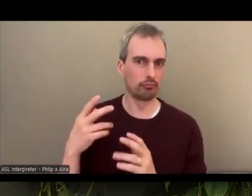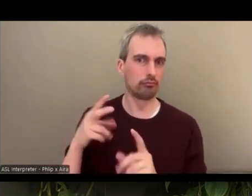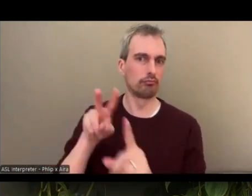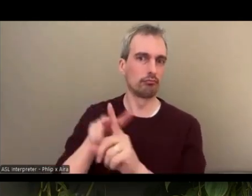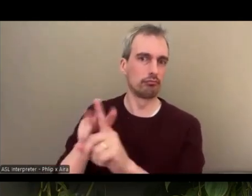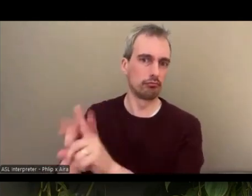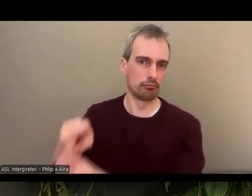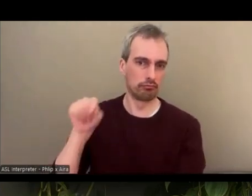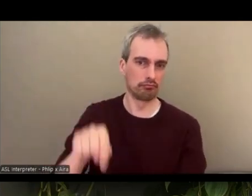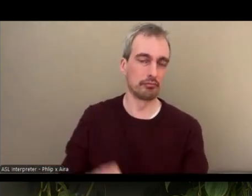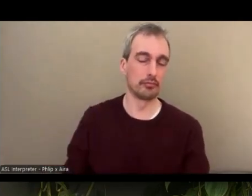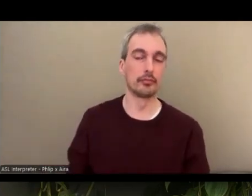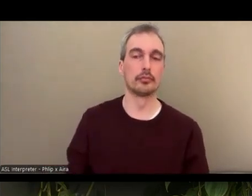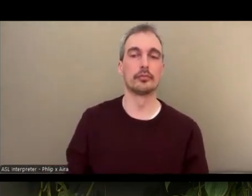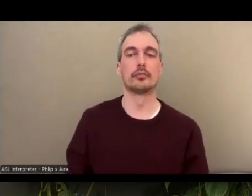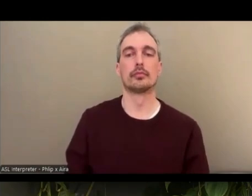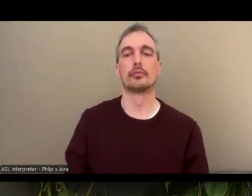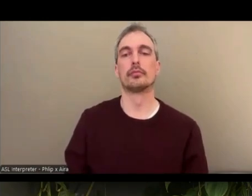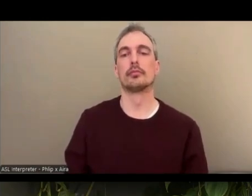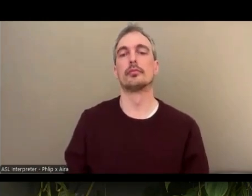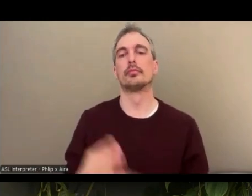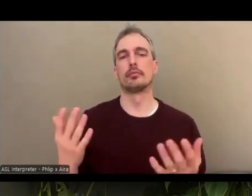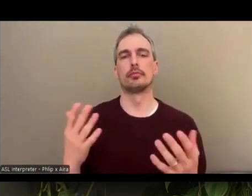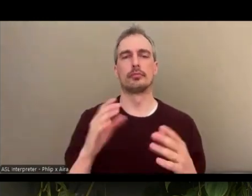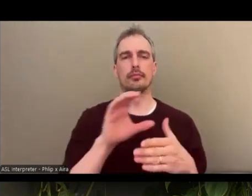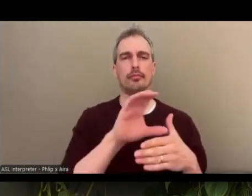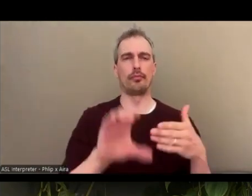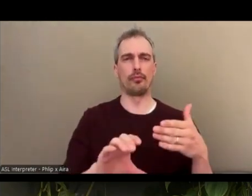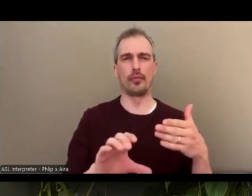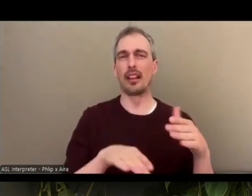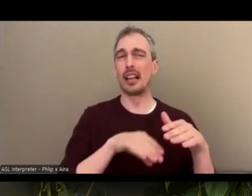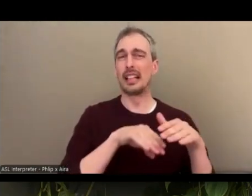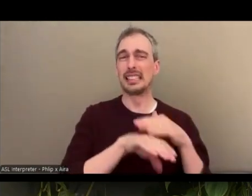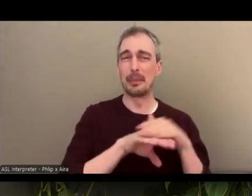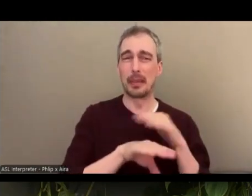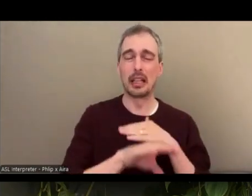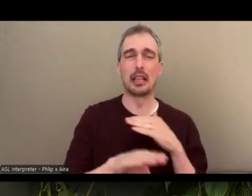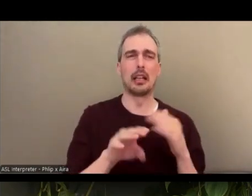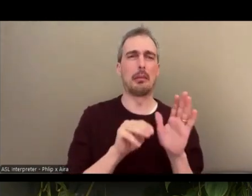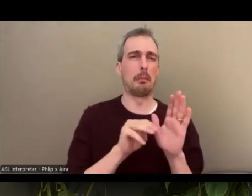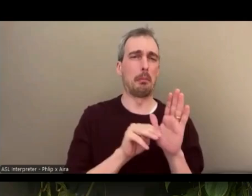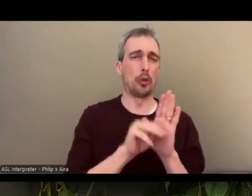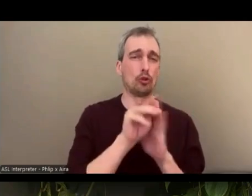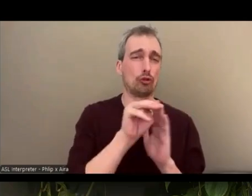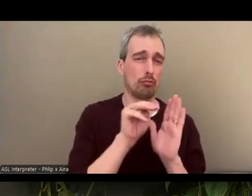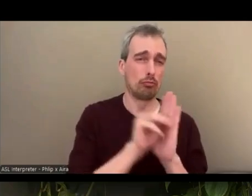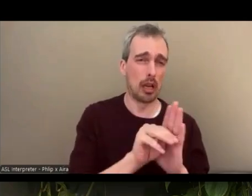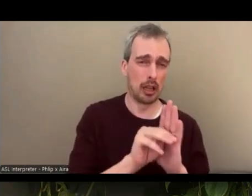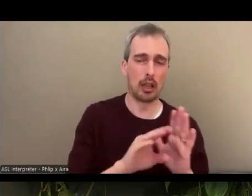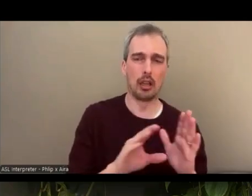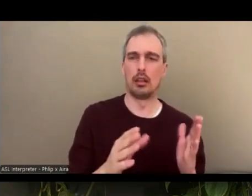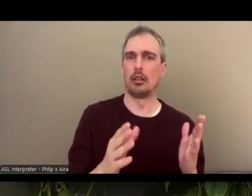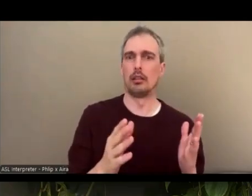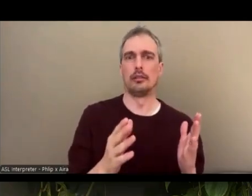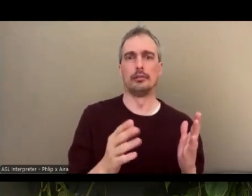So accessibility maturity models are sort of the best way we have. They're not a perfect way. But they're the best way we have to track improvements in our